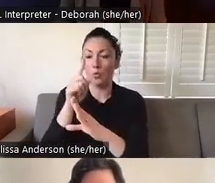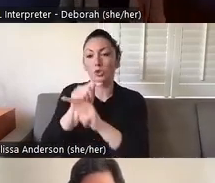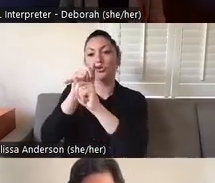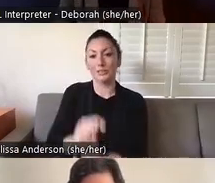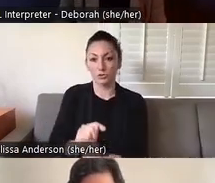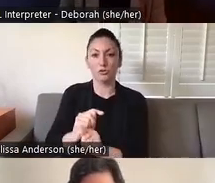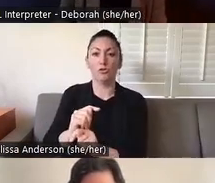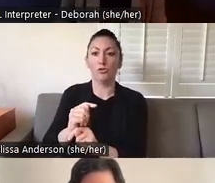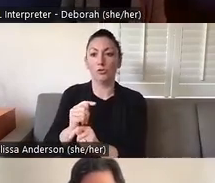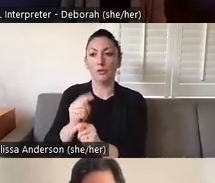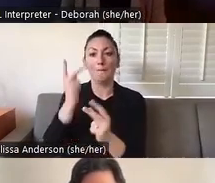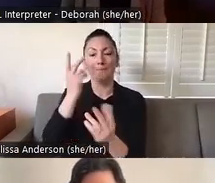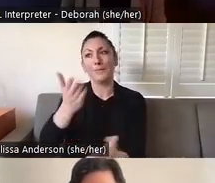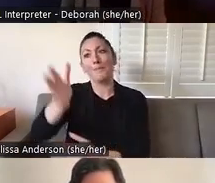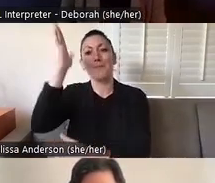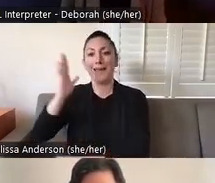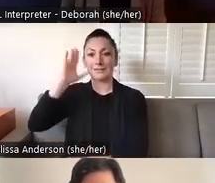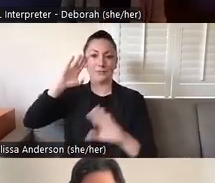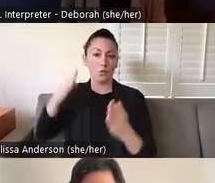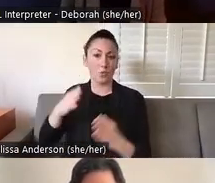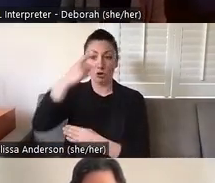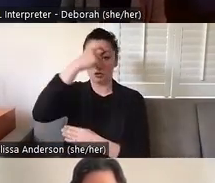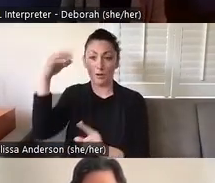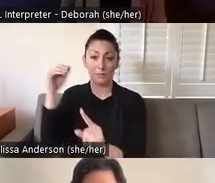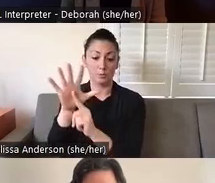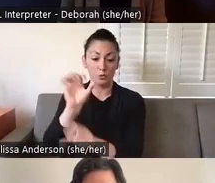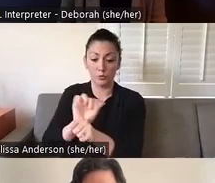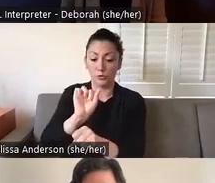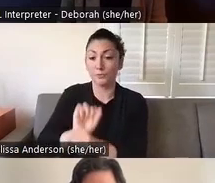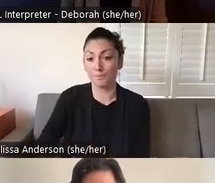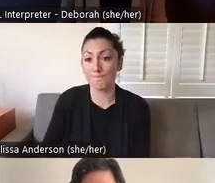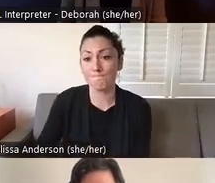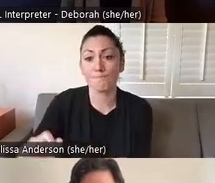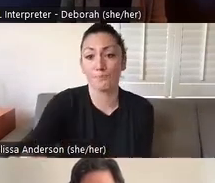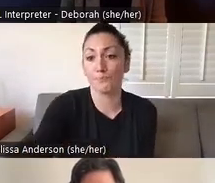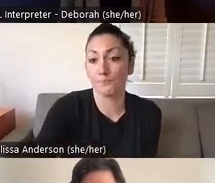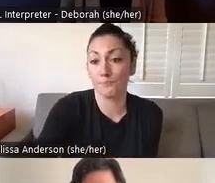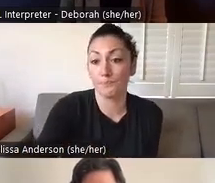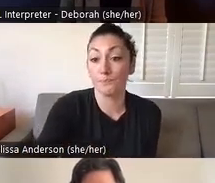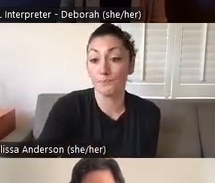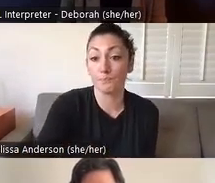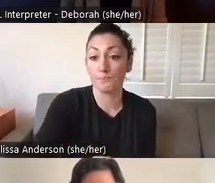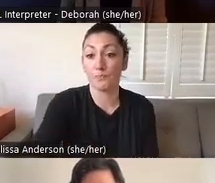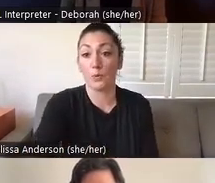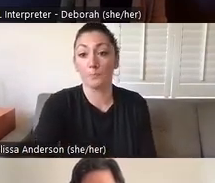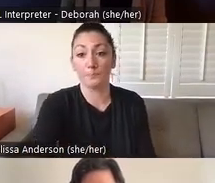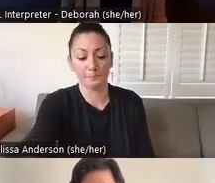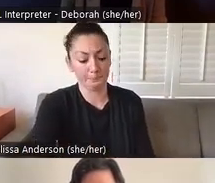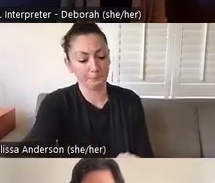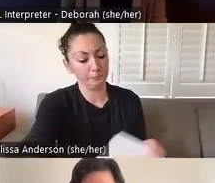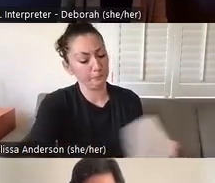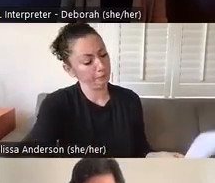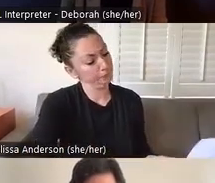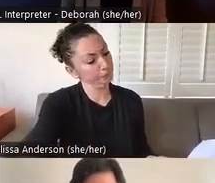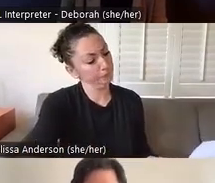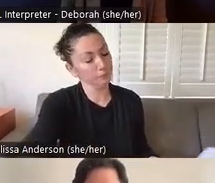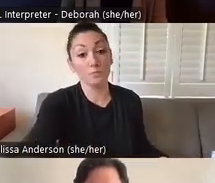really becomes a barrier for traditional, past-, present-, and future-based trauma